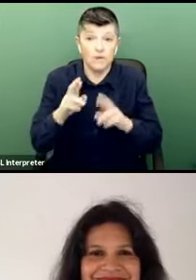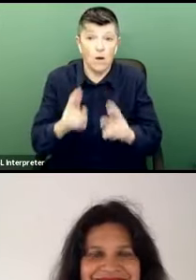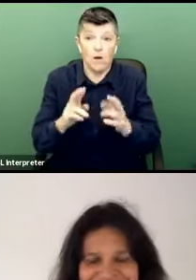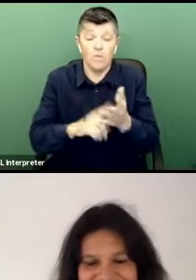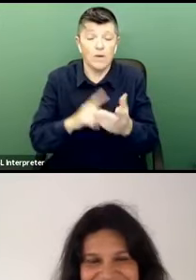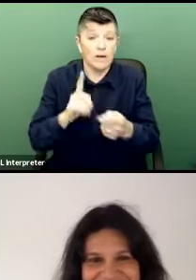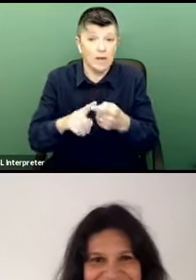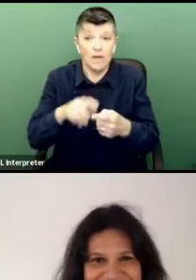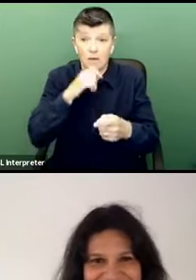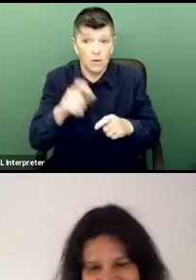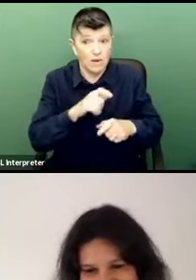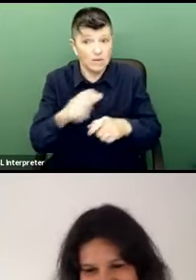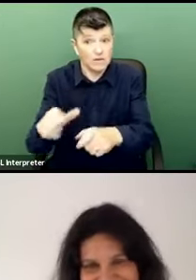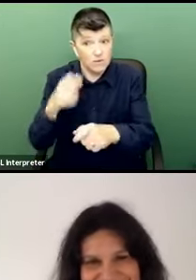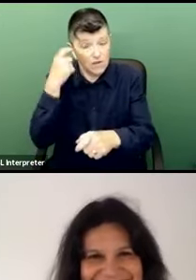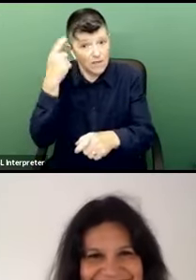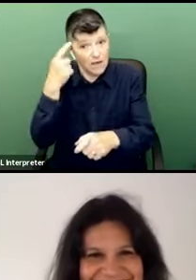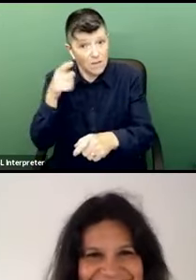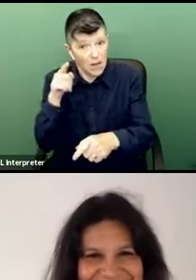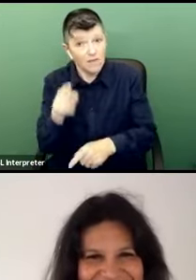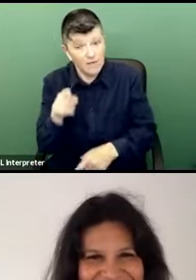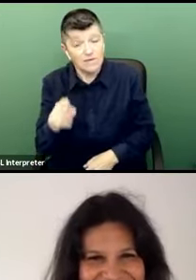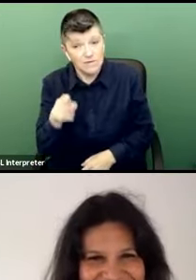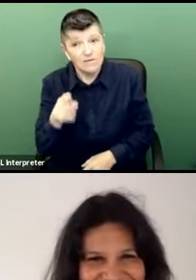human rights thing but there was the other where I cannot